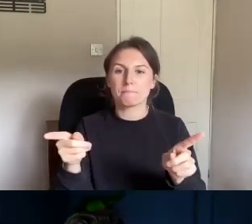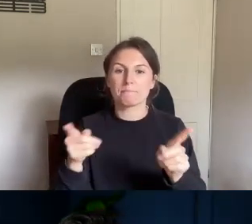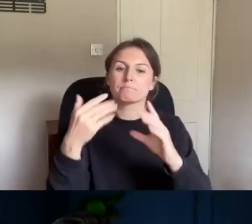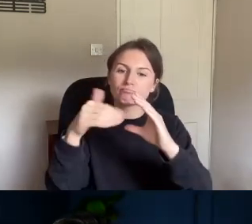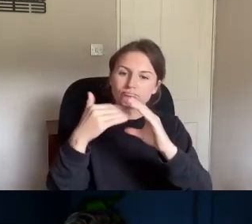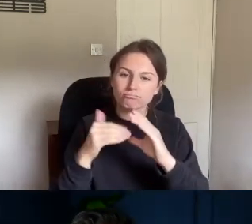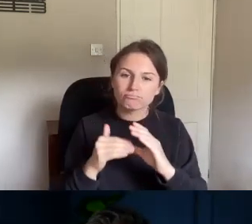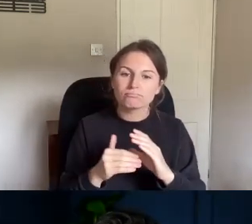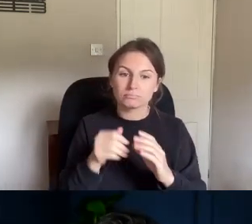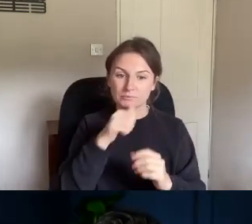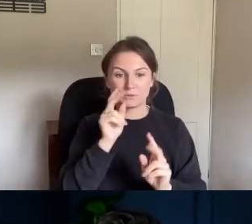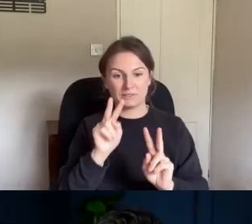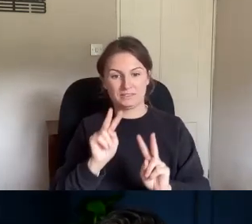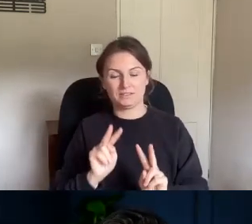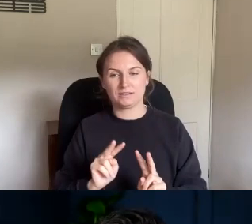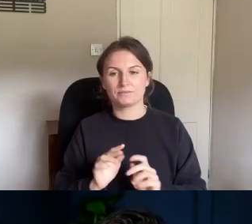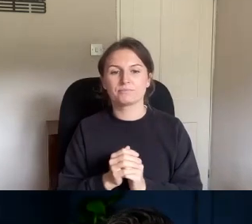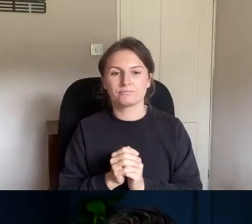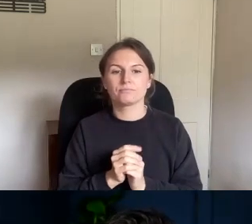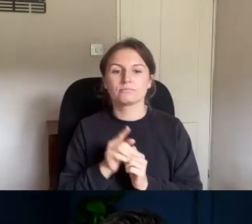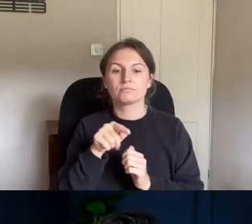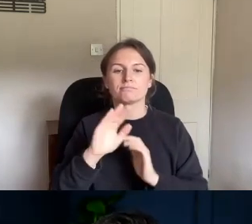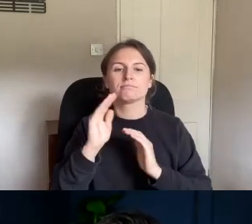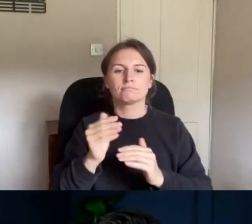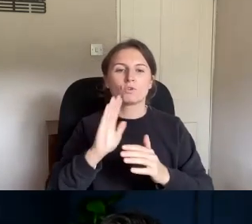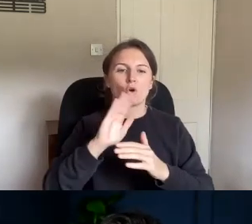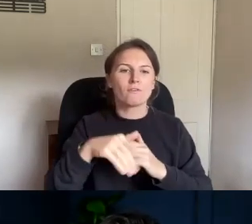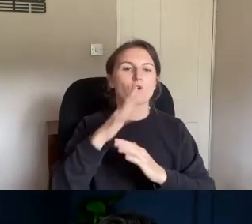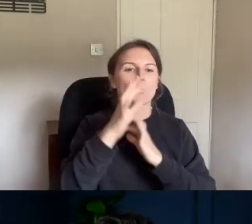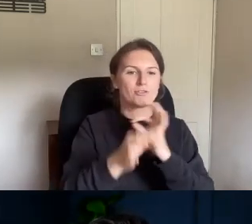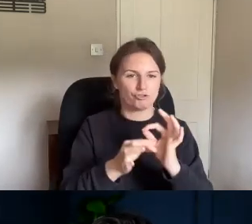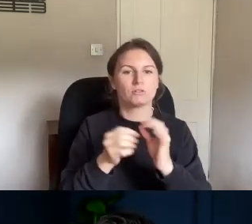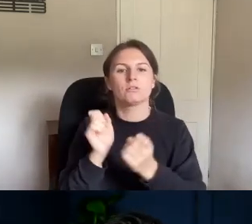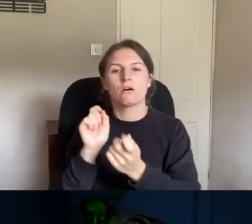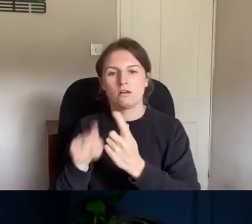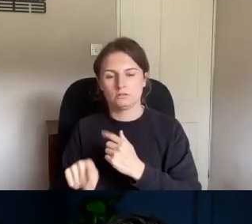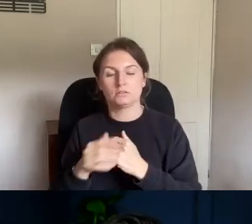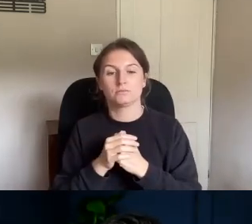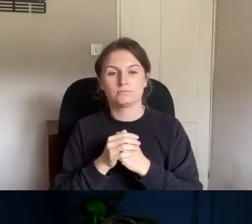As I said, this whole session is about questions and answers, so there is a Q&A option in the bottom of your screen.